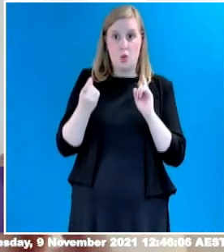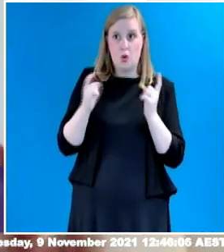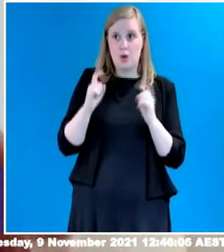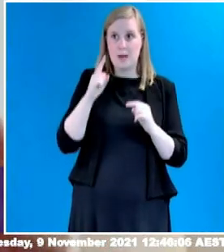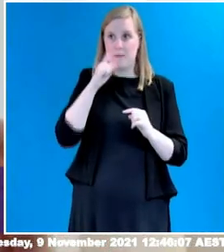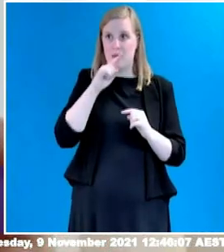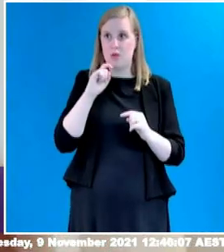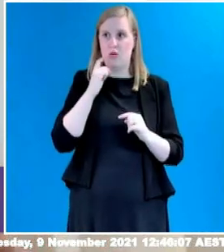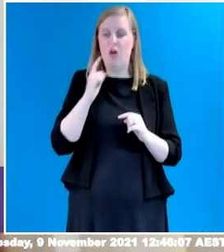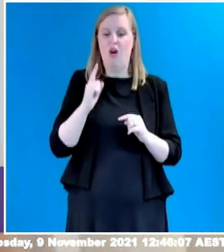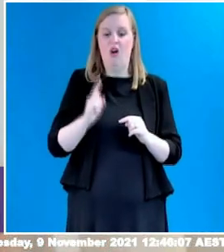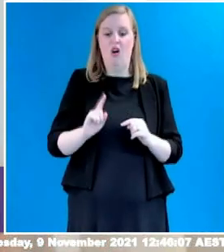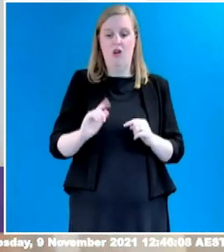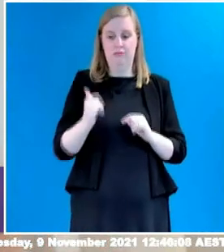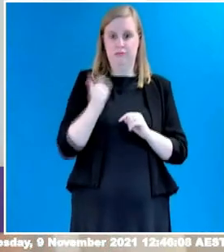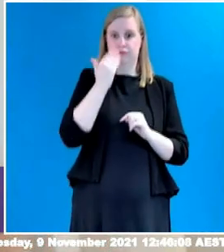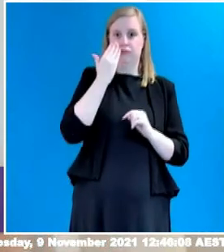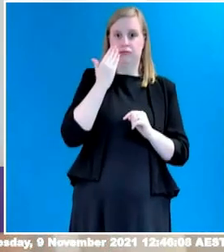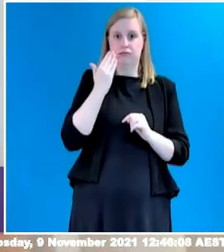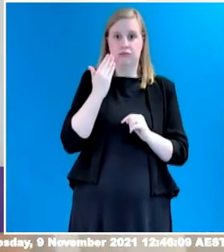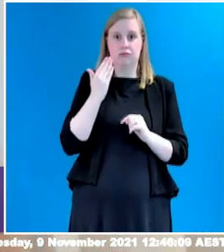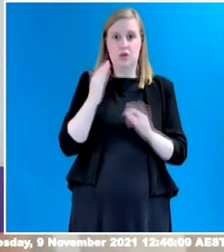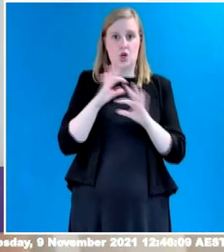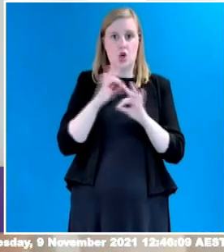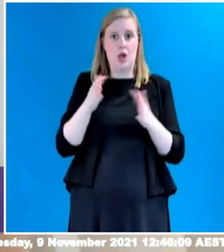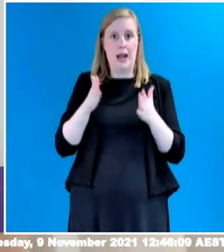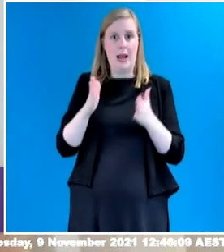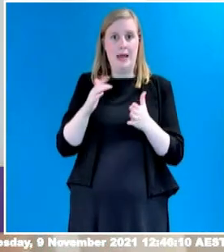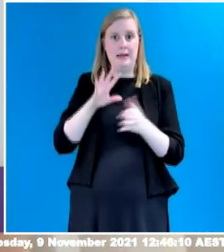So people know --- particularly the higher you get in an organisation, the